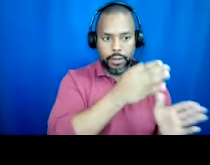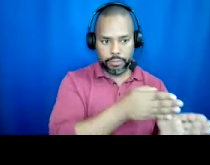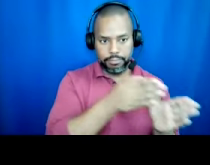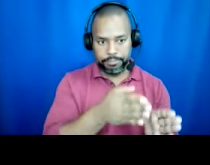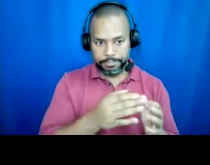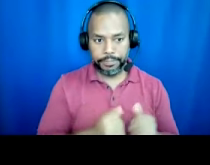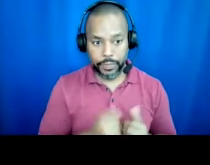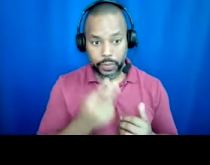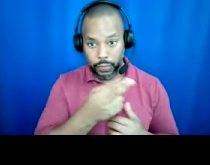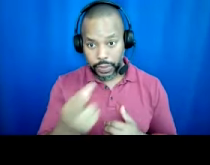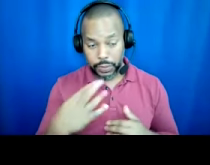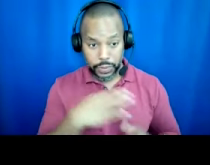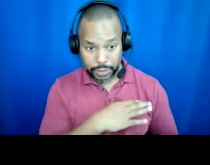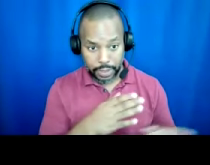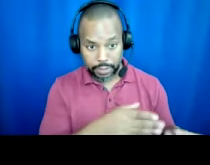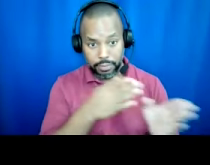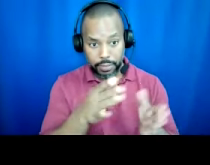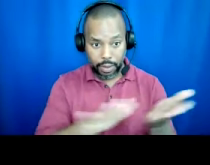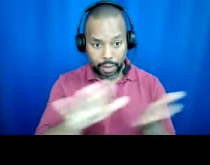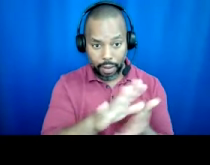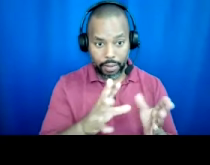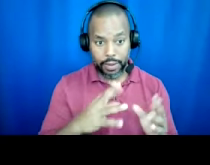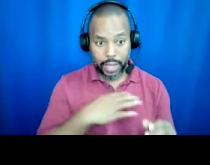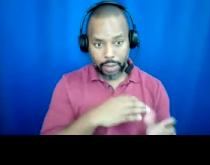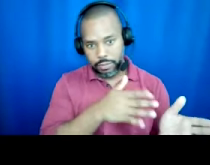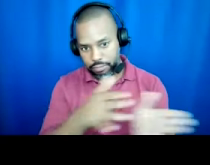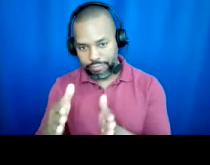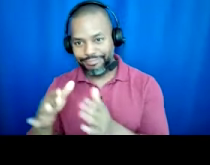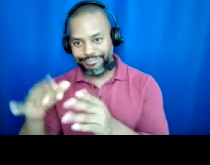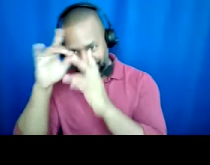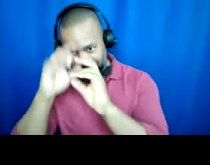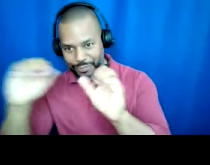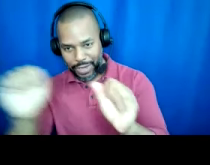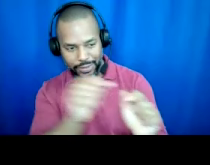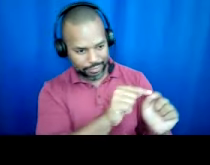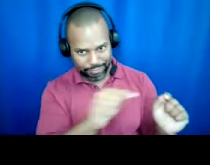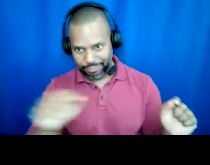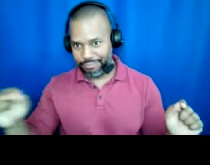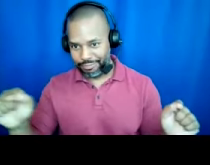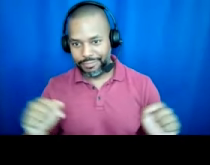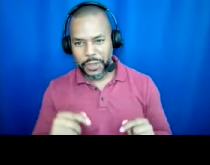then the college council, finally to the president. So again, you can kind of overlay this with the last slide.